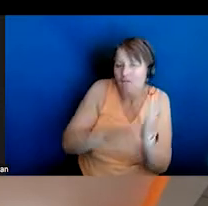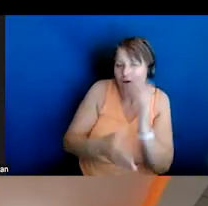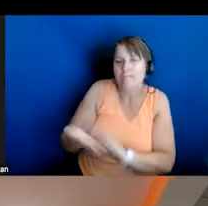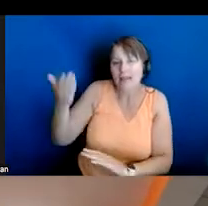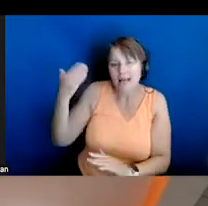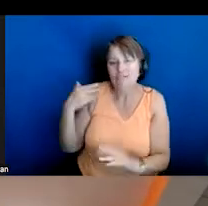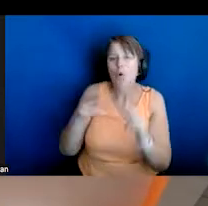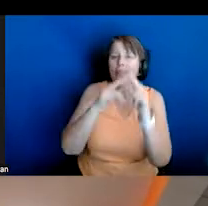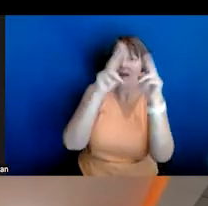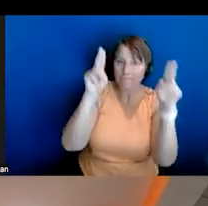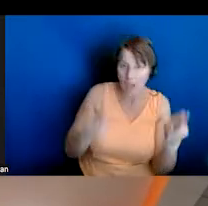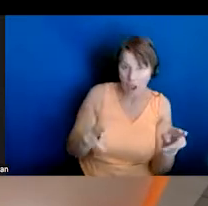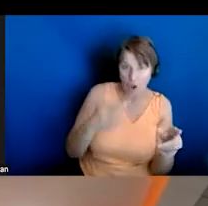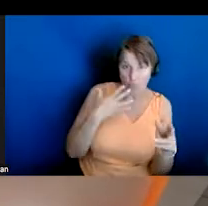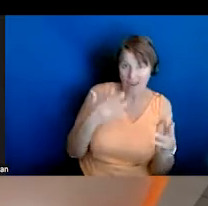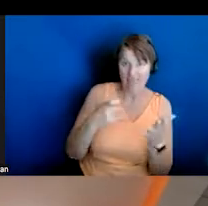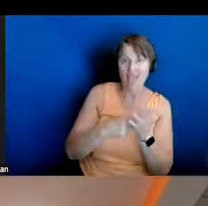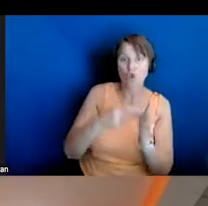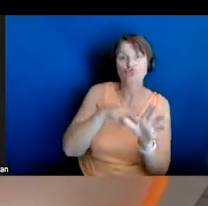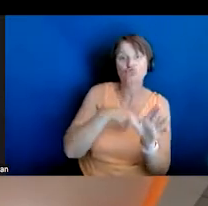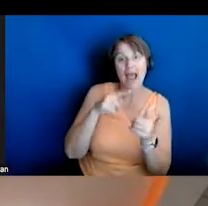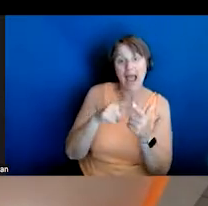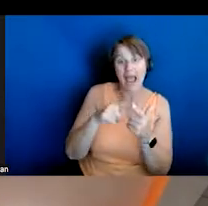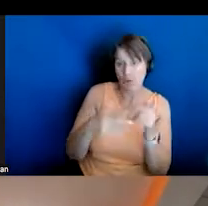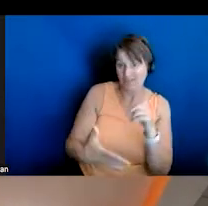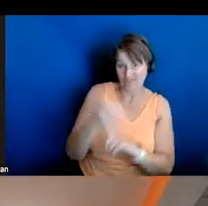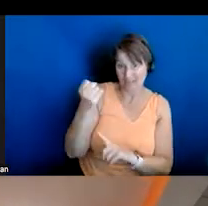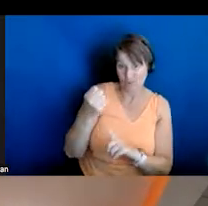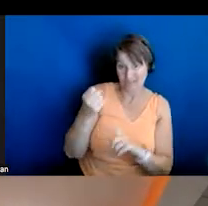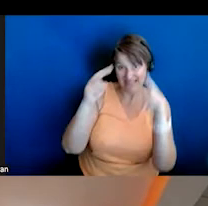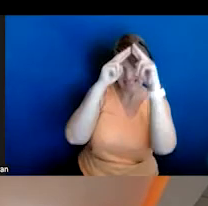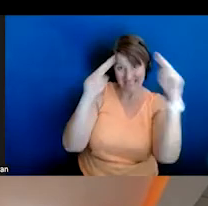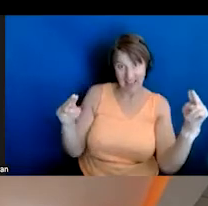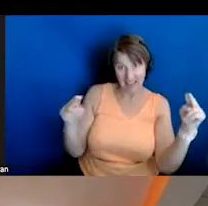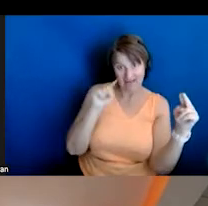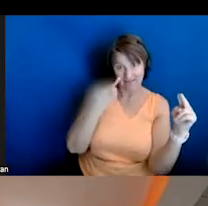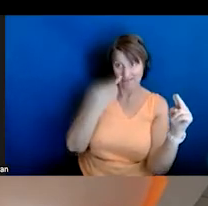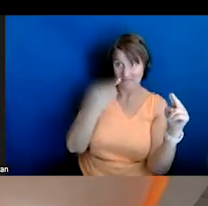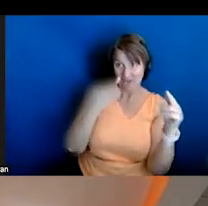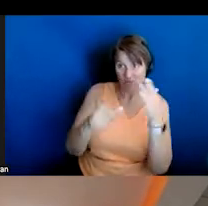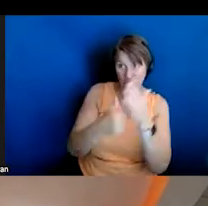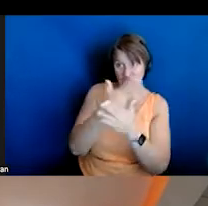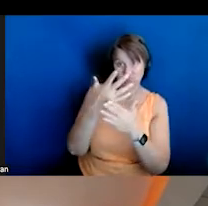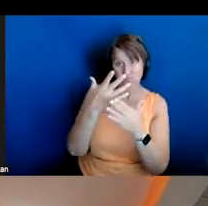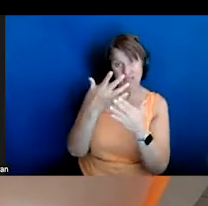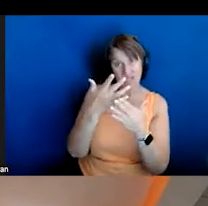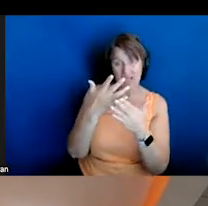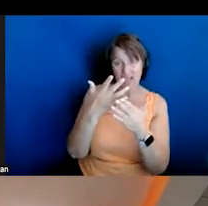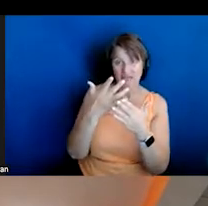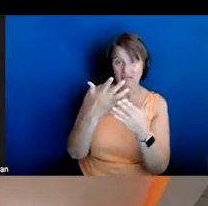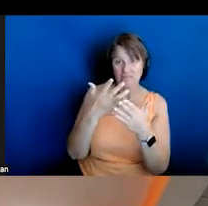rye was found in the ceiling that was grown by a group of nomadic farmers up until the 1800s.